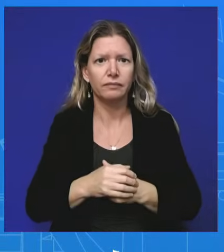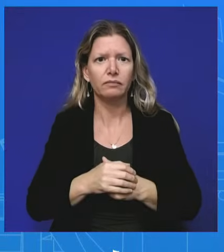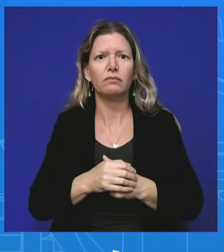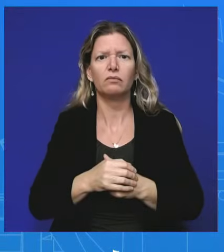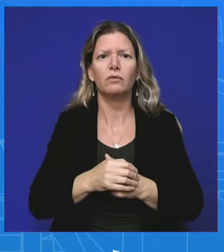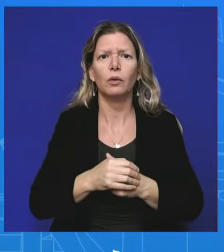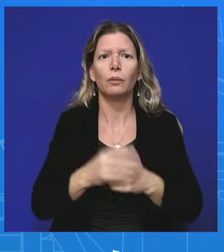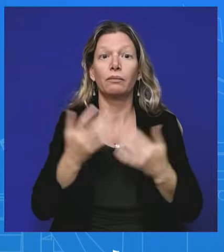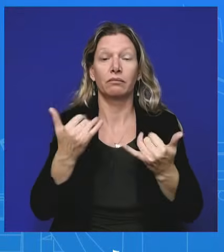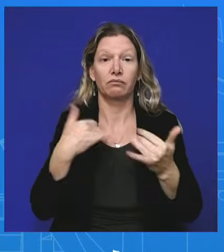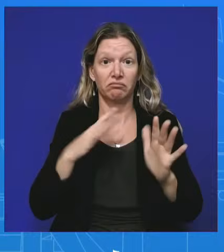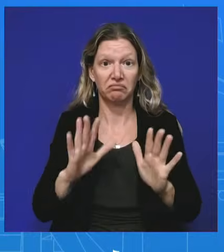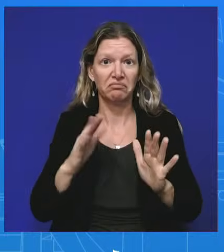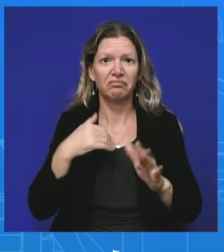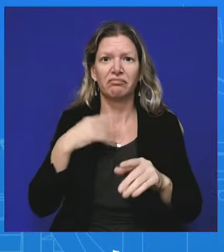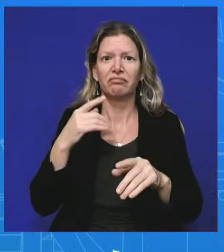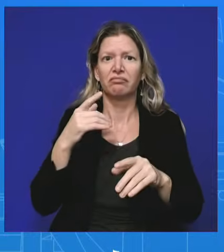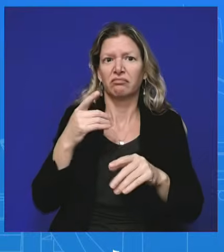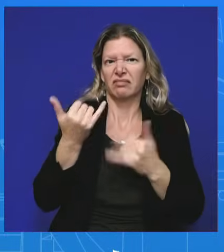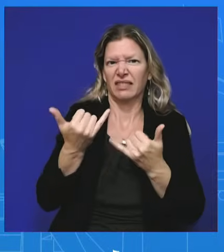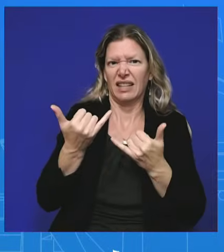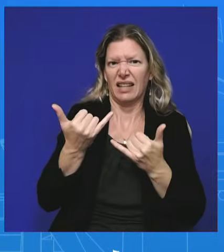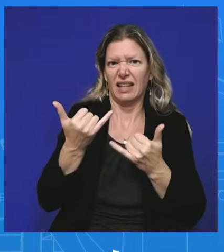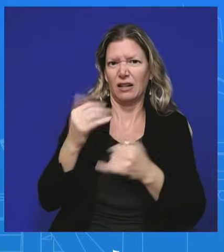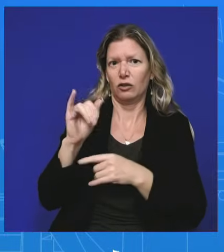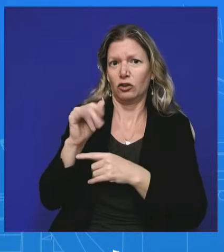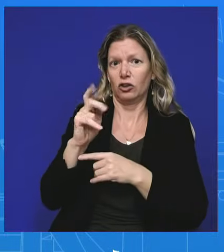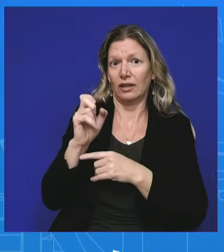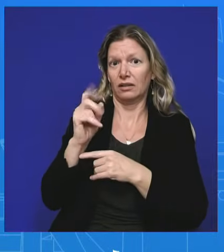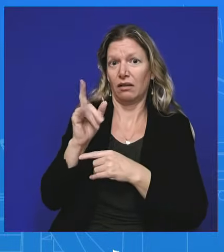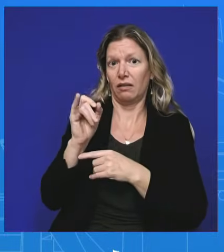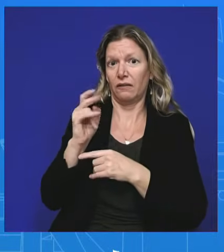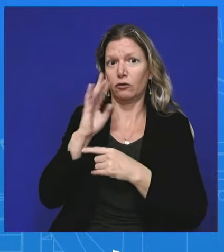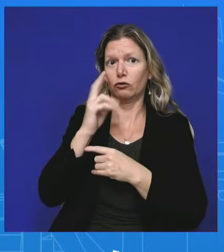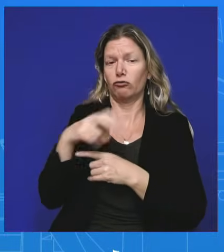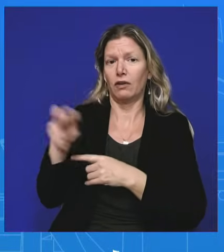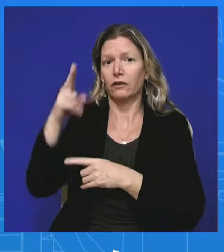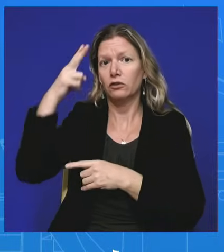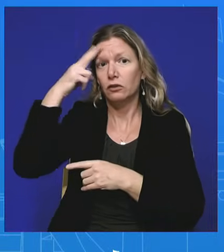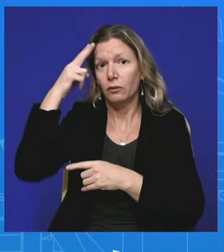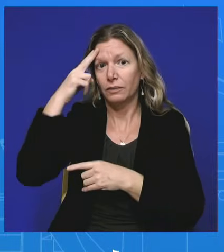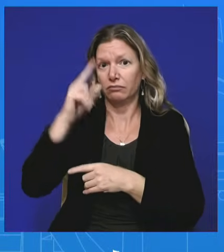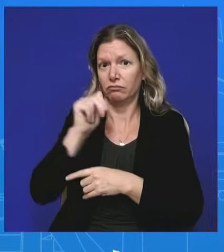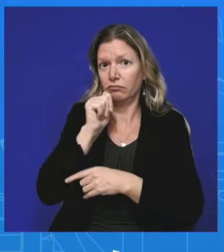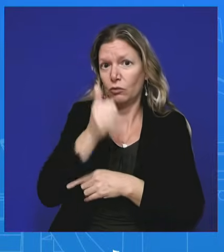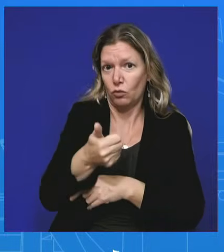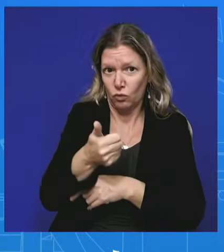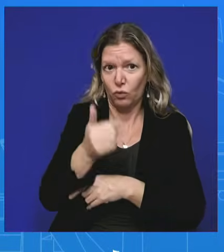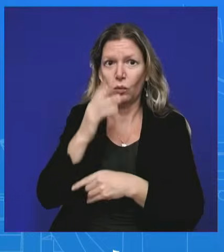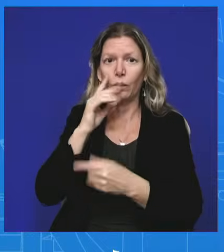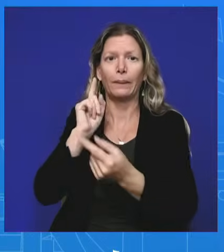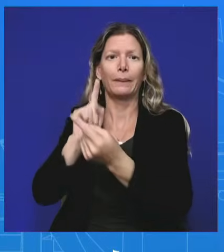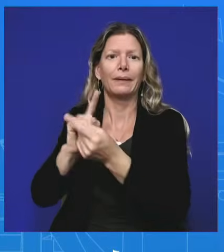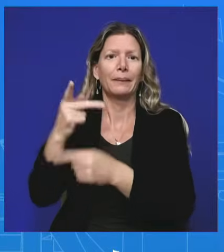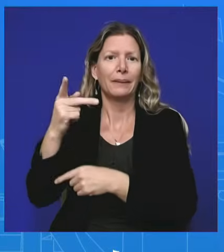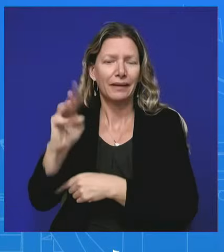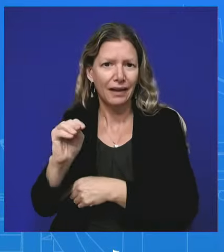and Crown Prince Mohammed bin Salman to discuss bilateral and regional matters, including the war in Gaza, of course, and ongoing efforts to achieve a lasting peace